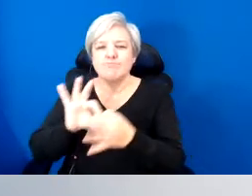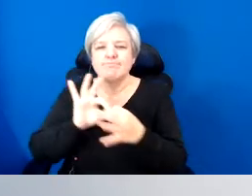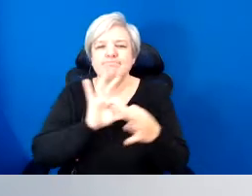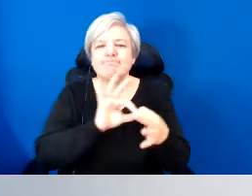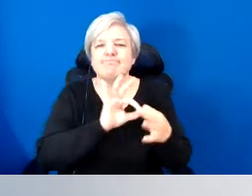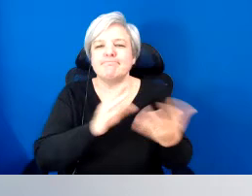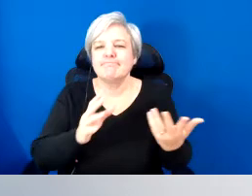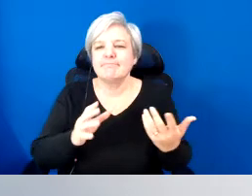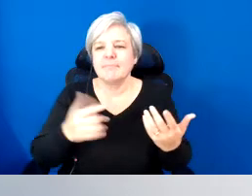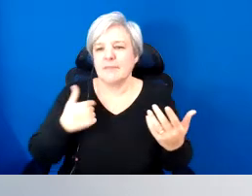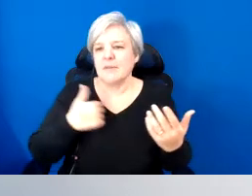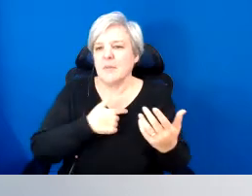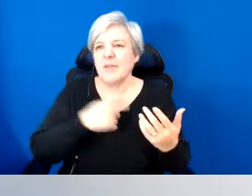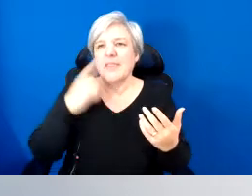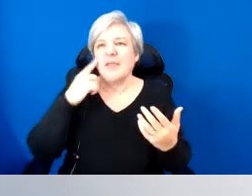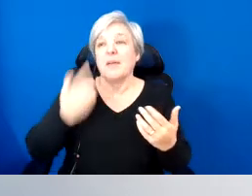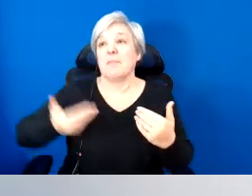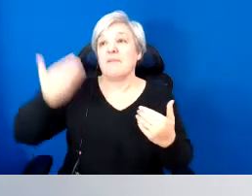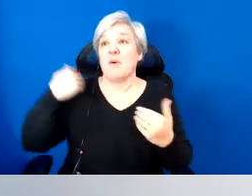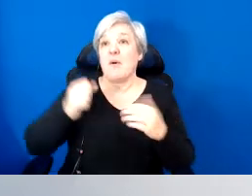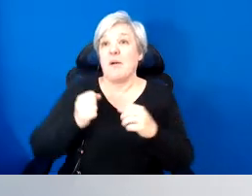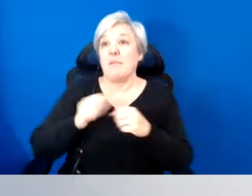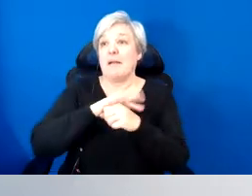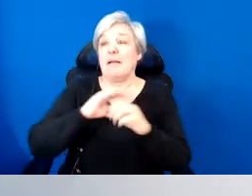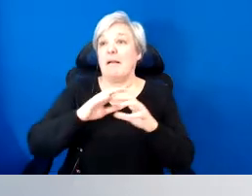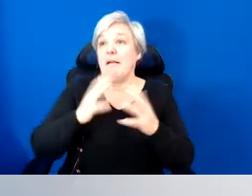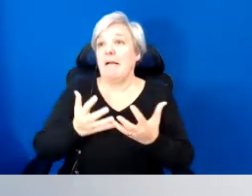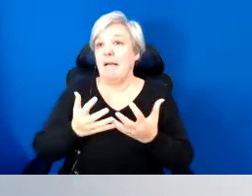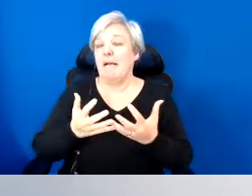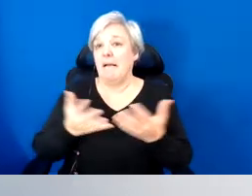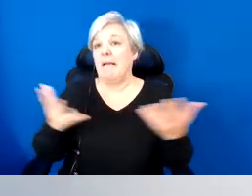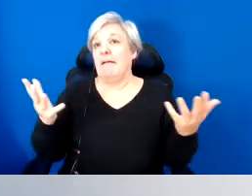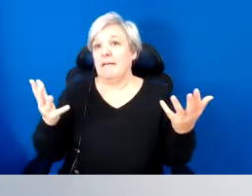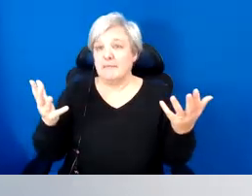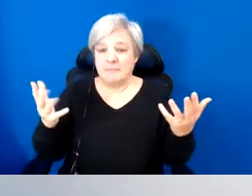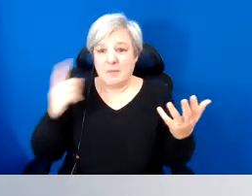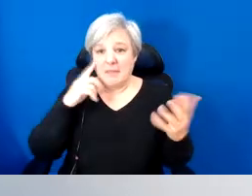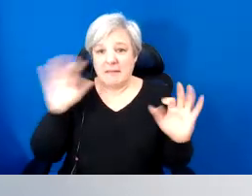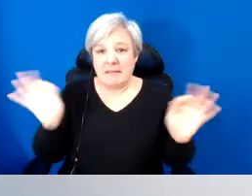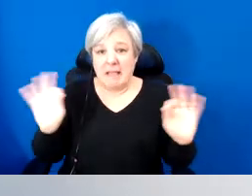that we took for granted before the pandemic. Things like having lunch with a friend